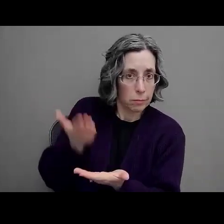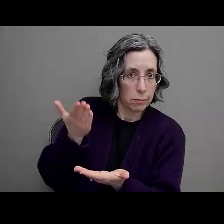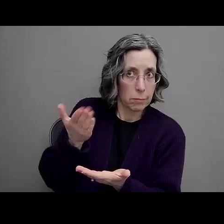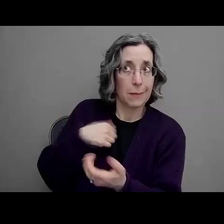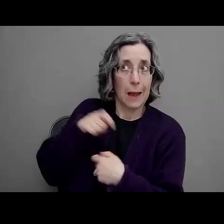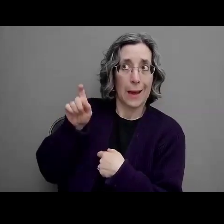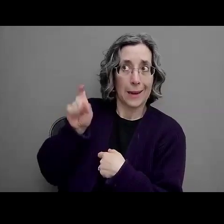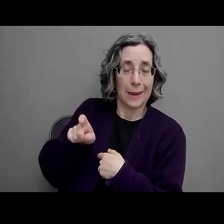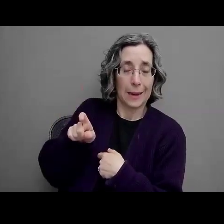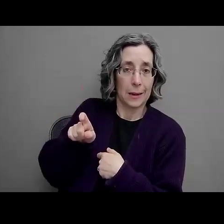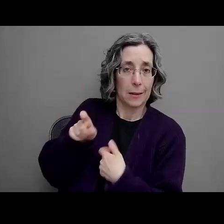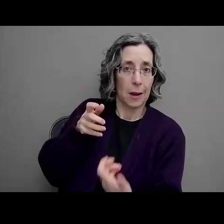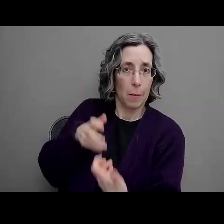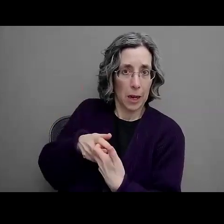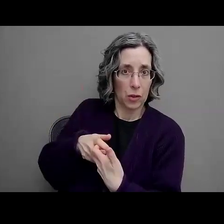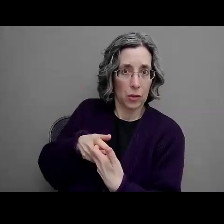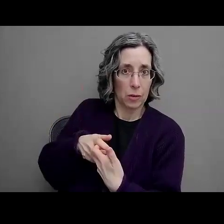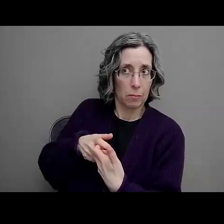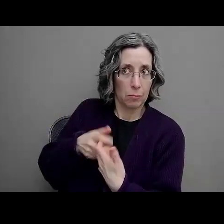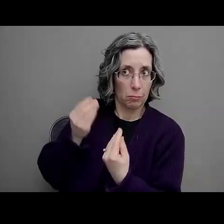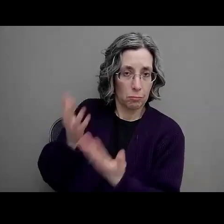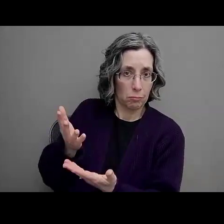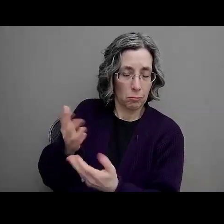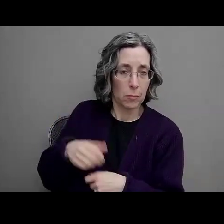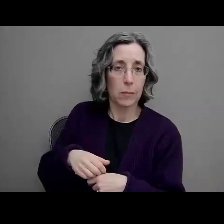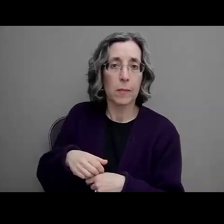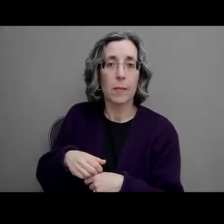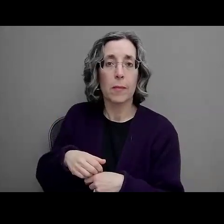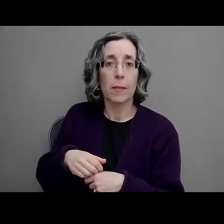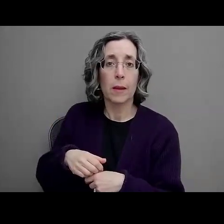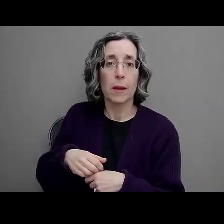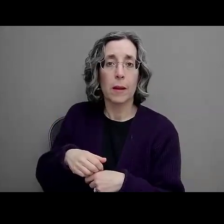order to be able to validate the need for those accommodations.